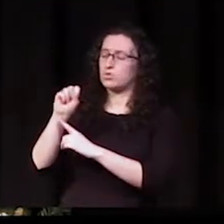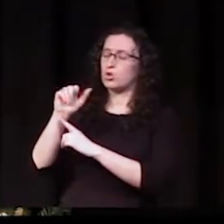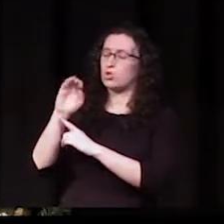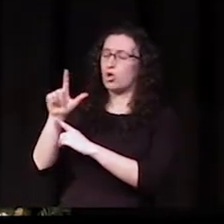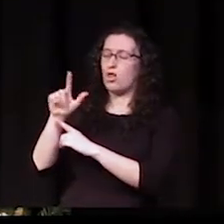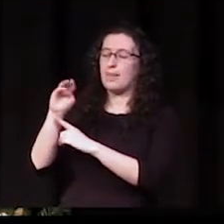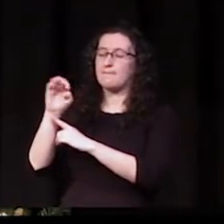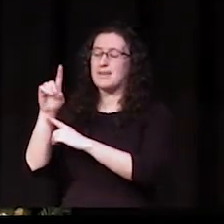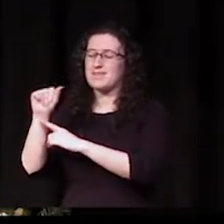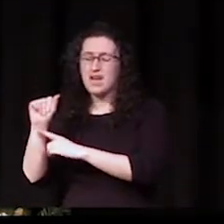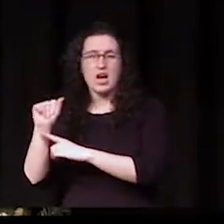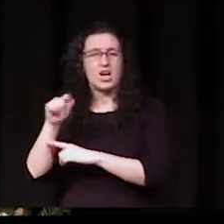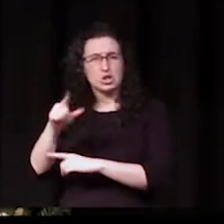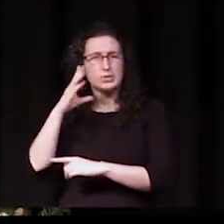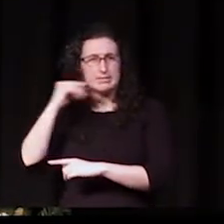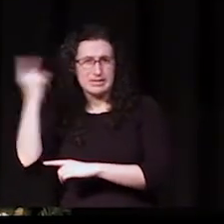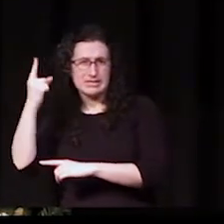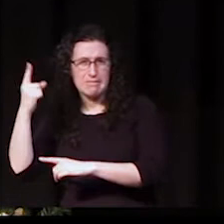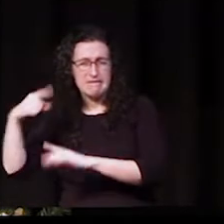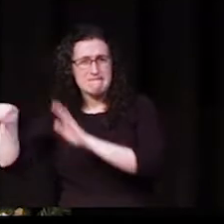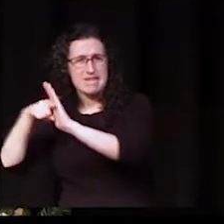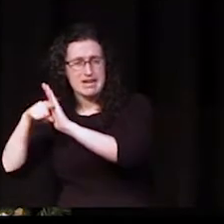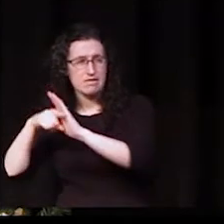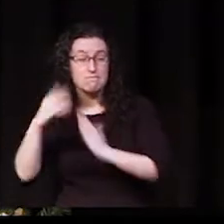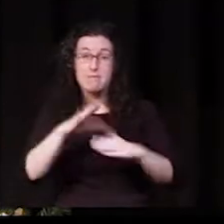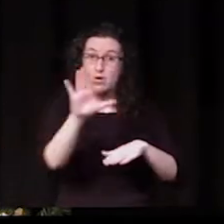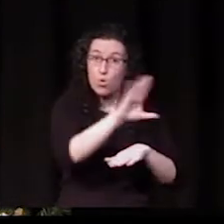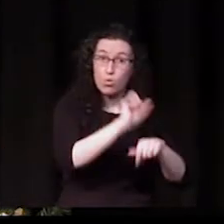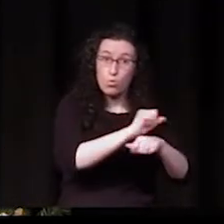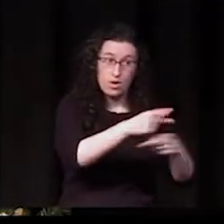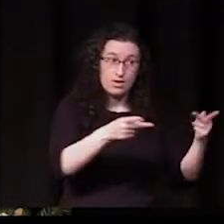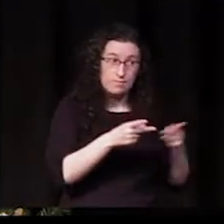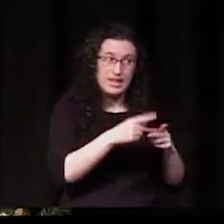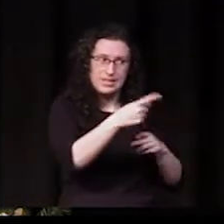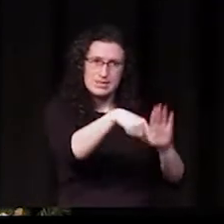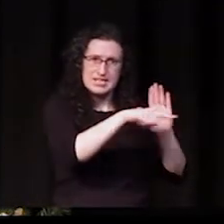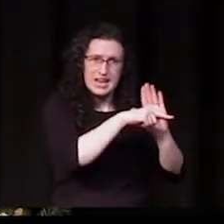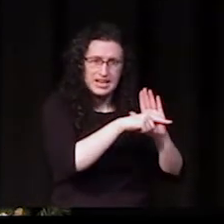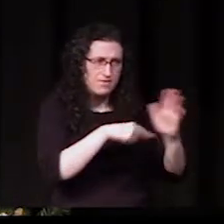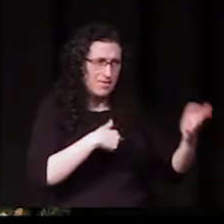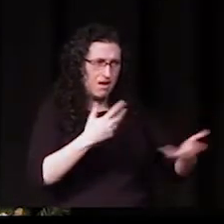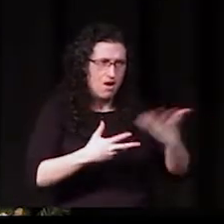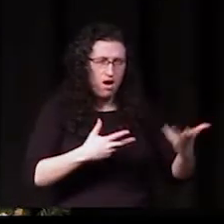Maybe in your work world, there's been a false accusation leveled against you and you're fighting for your reputation.